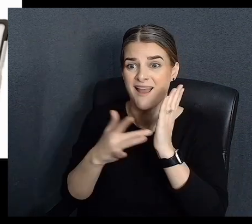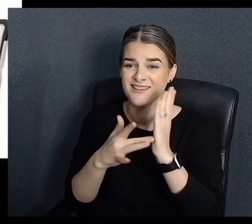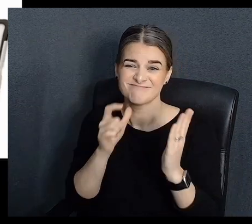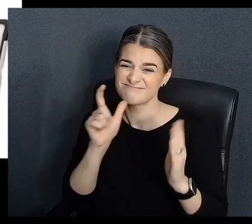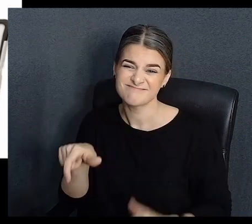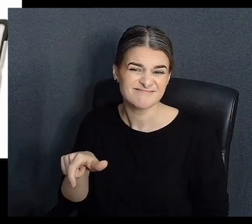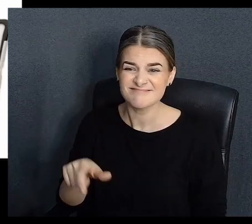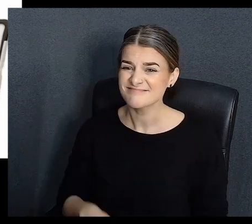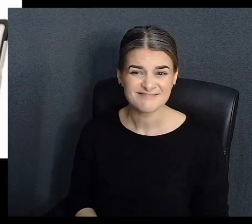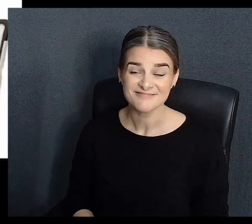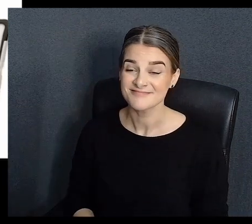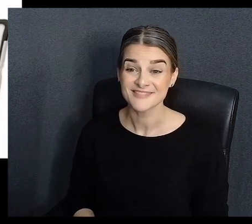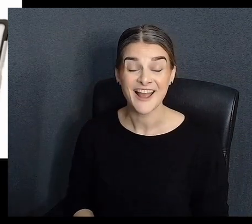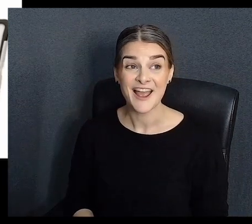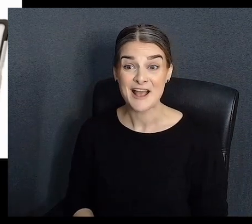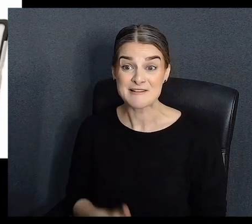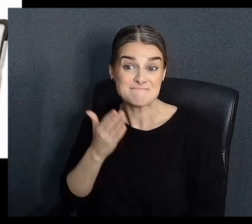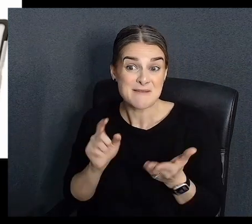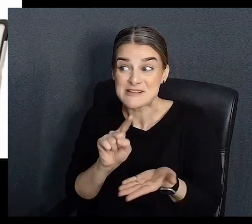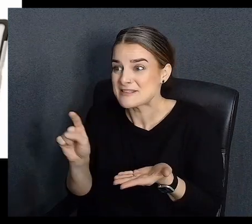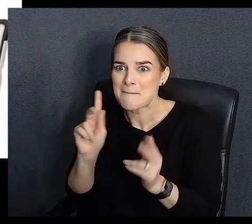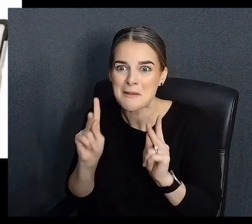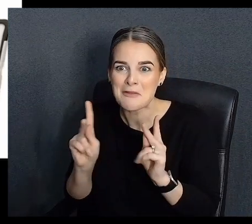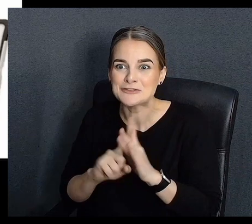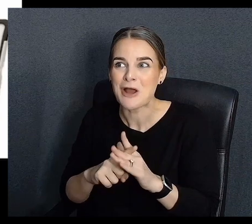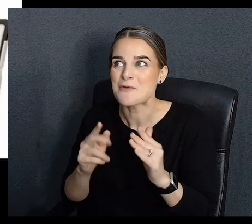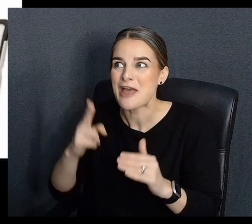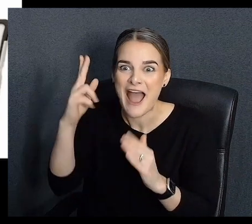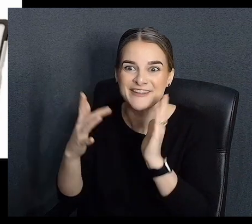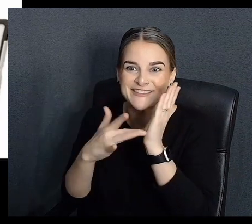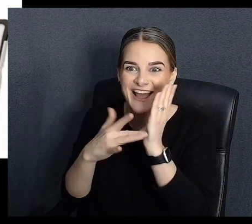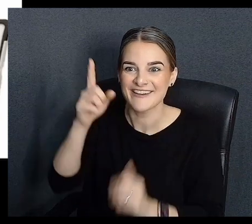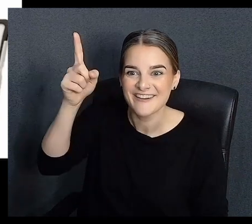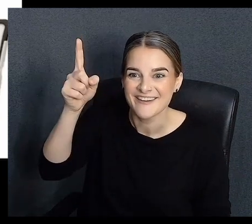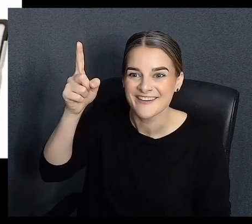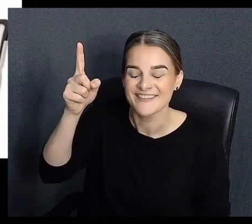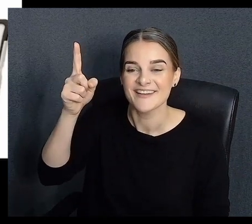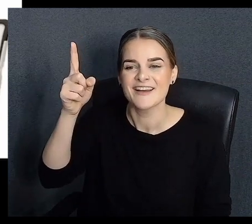Some people might start with a high tech system, and some people might decide to just stick